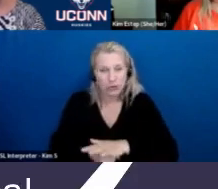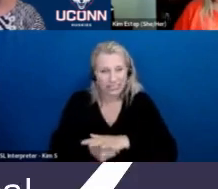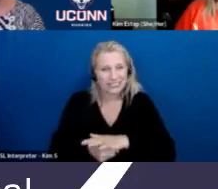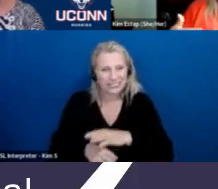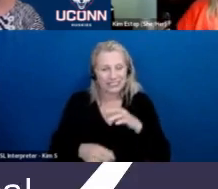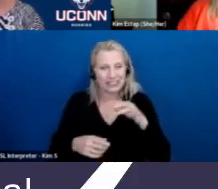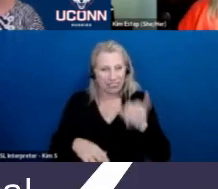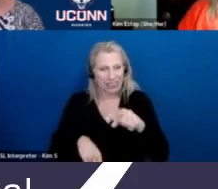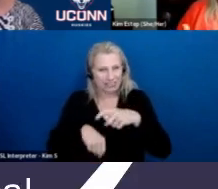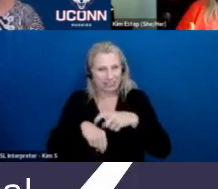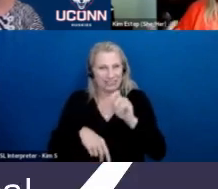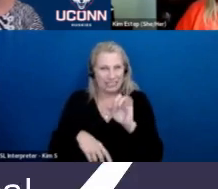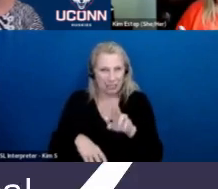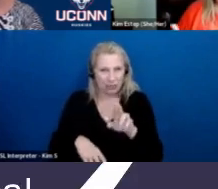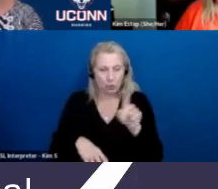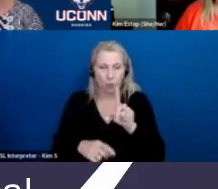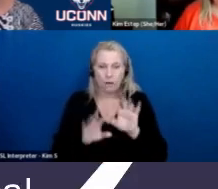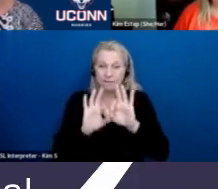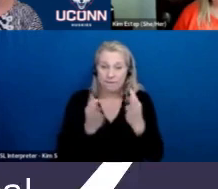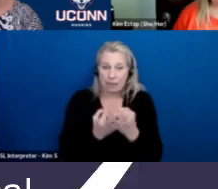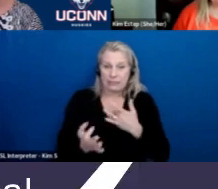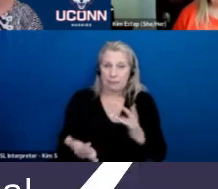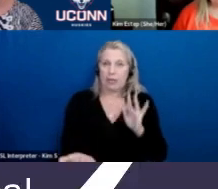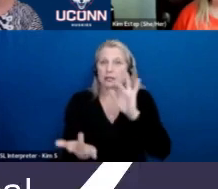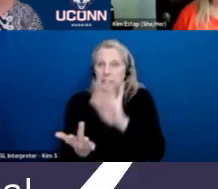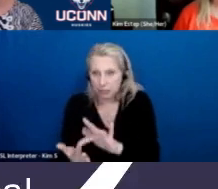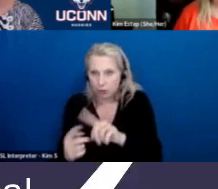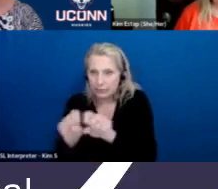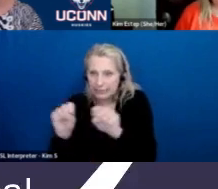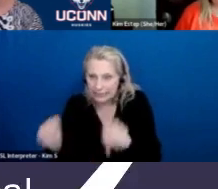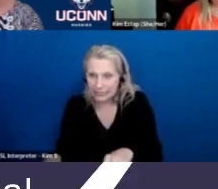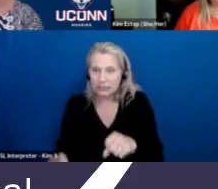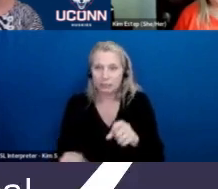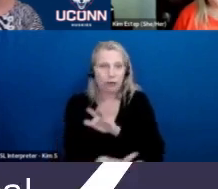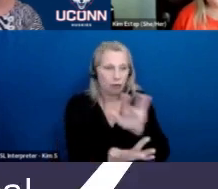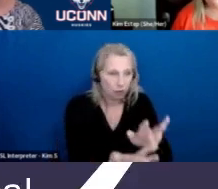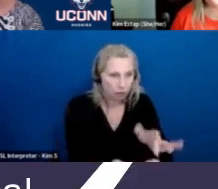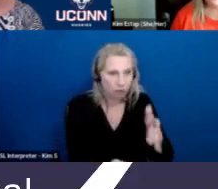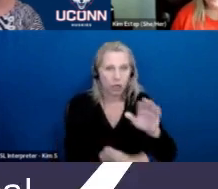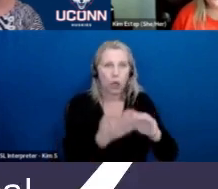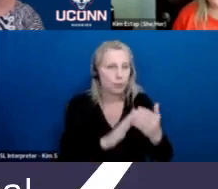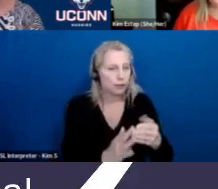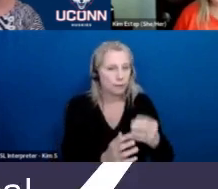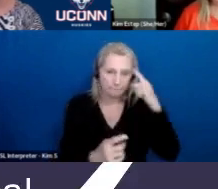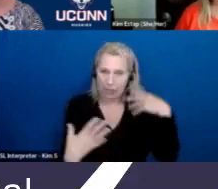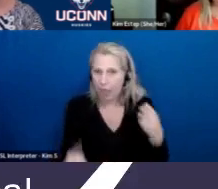But this is when they're reaching out families are typically reaching out to systems, they're reaching out to community mental health centers,